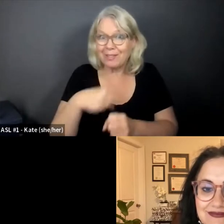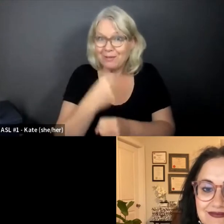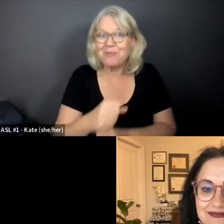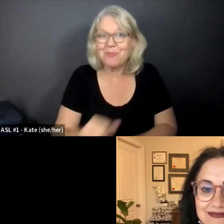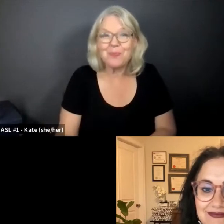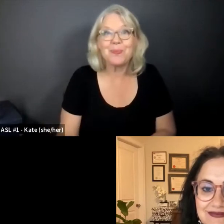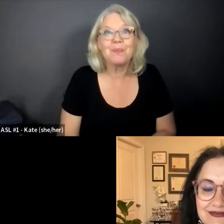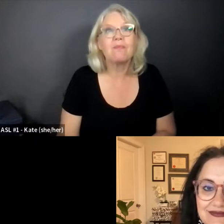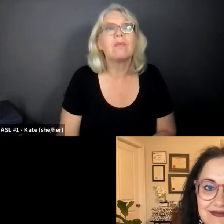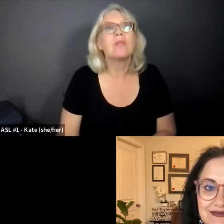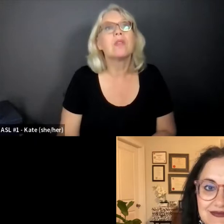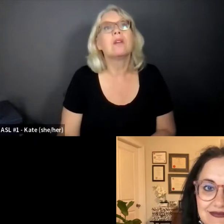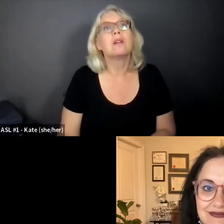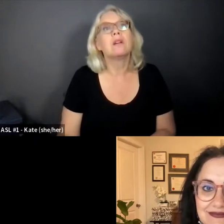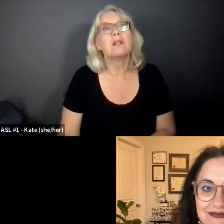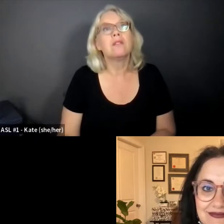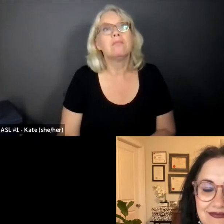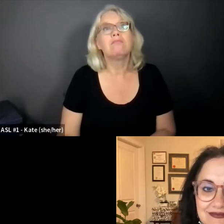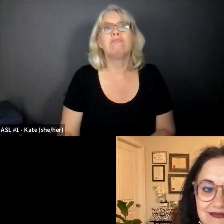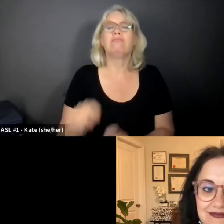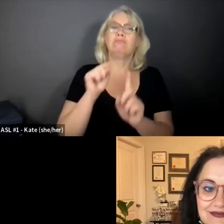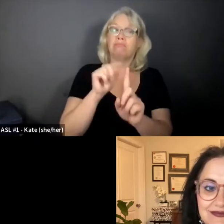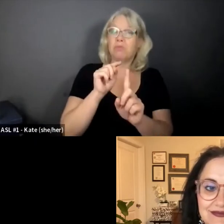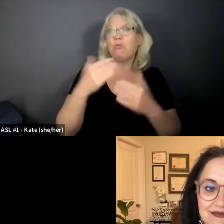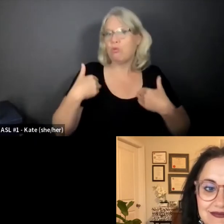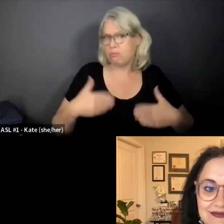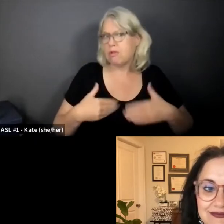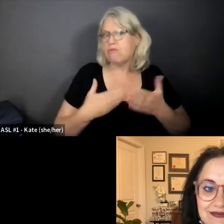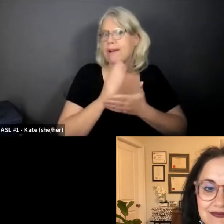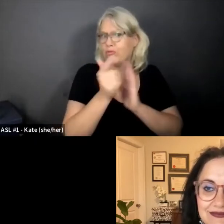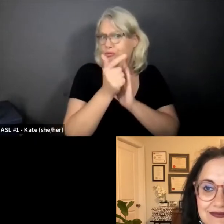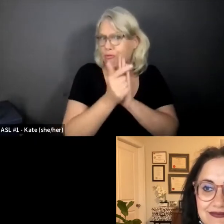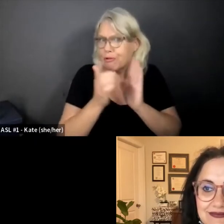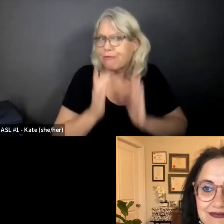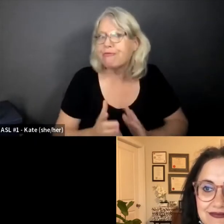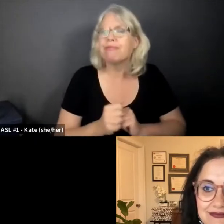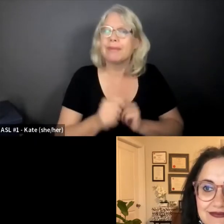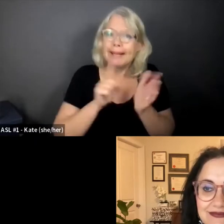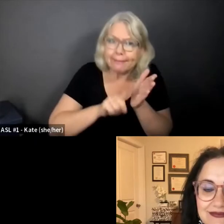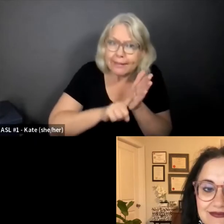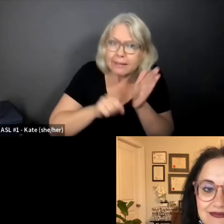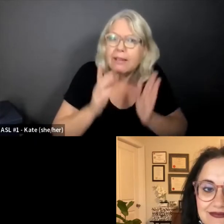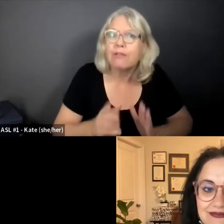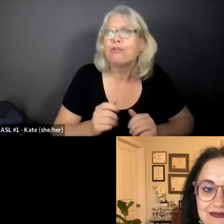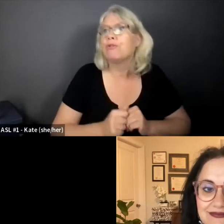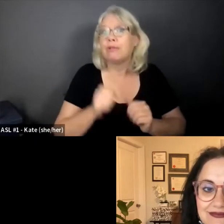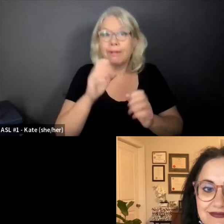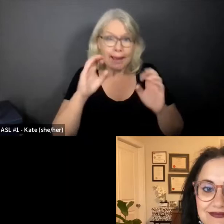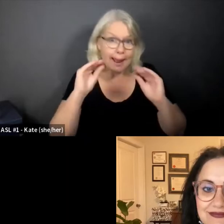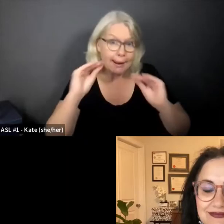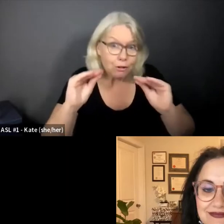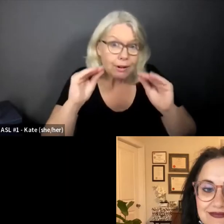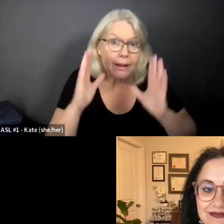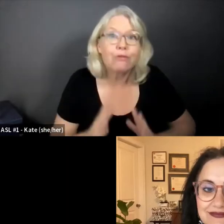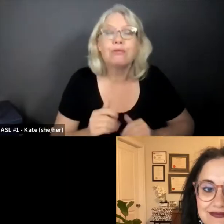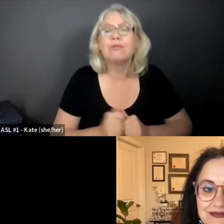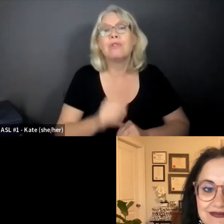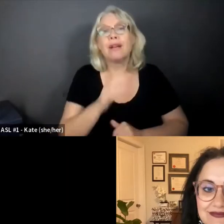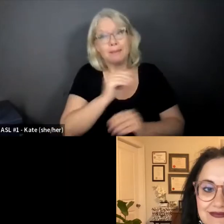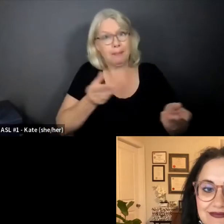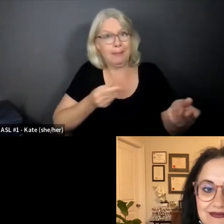ENA IS AN EXPERIENCED HUMAN RIGHT LAWYER, INVESTIGATOR, EDUCATOR, AND MEDIATOR AND ENA